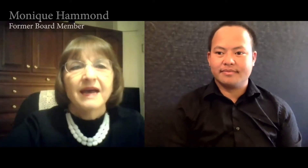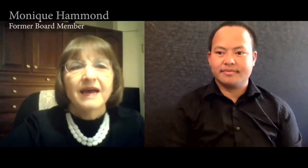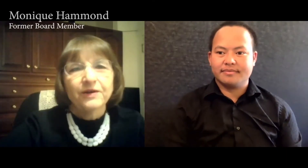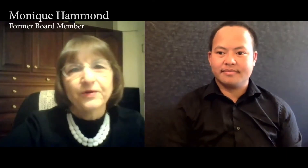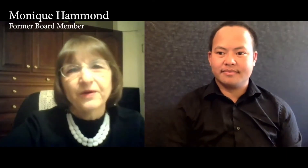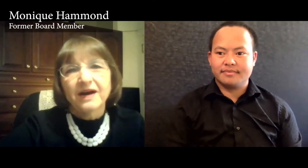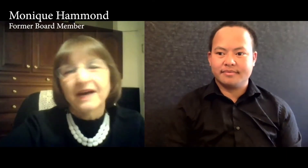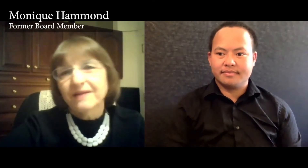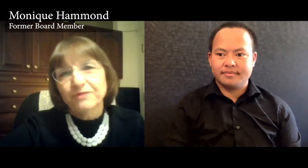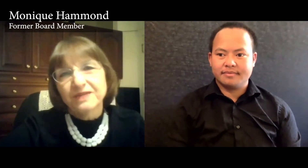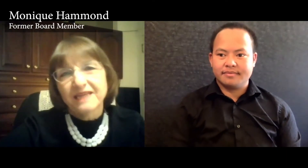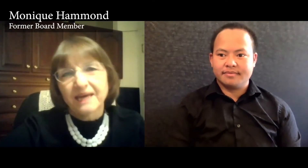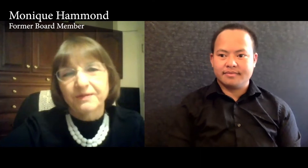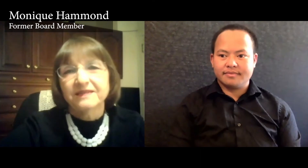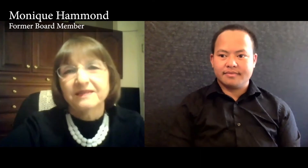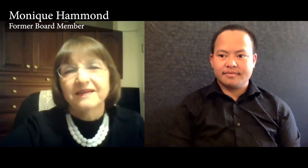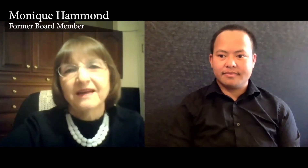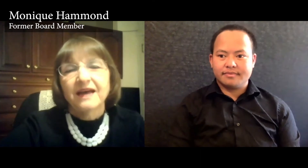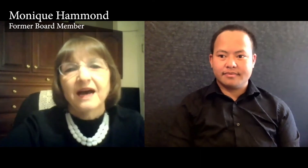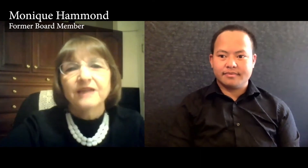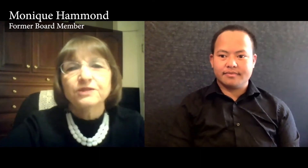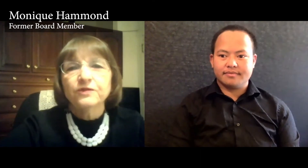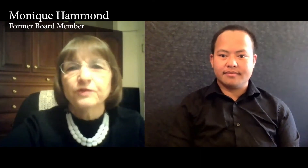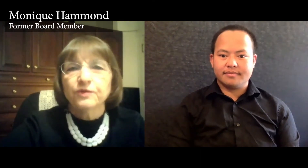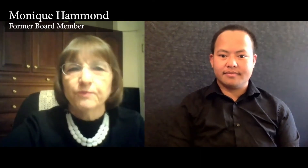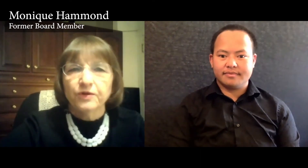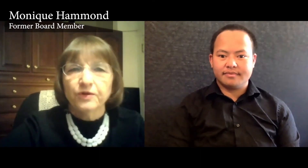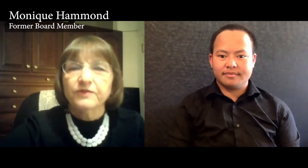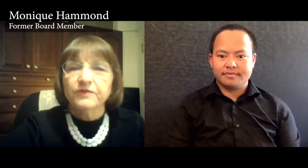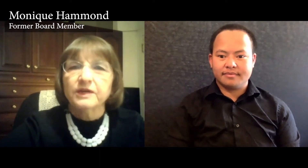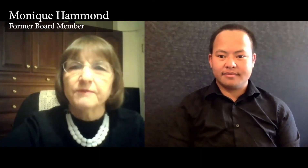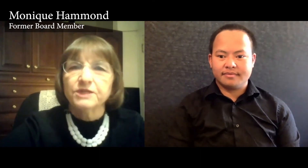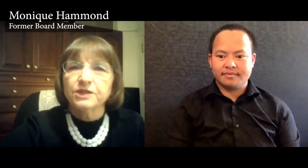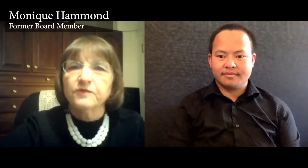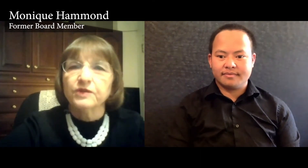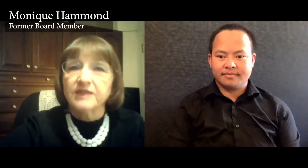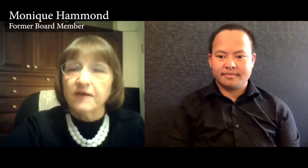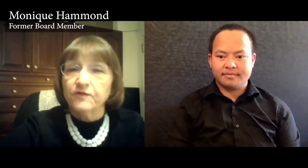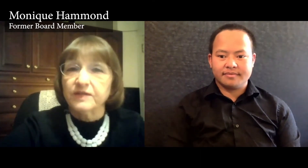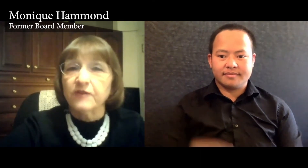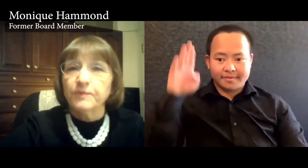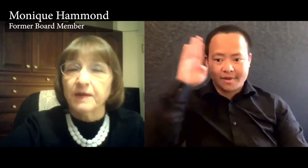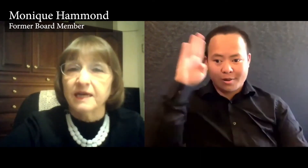Hello, I am Monique Hammond. I served on the board of the Commission for Deaf, DeafBlind,